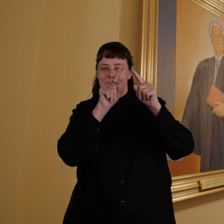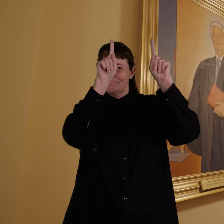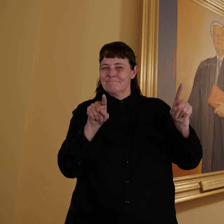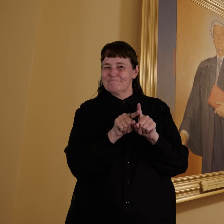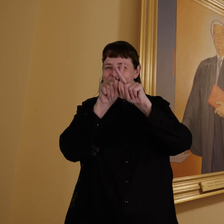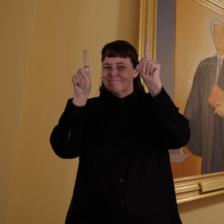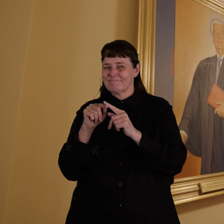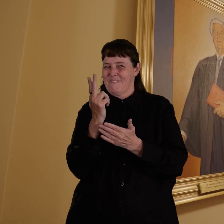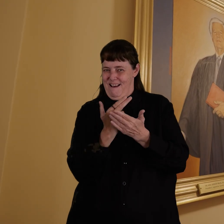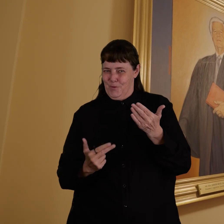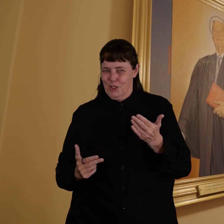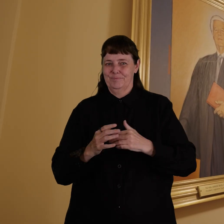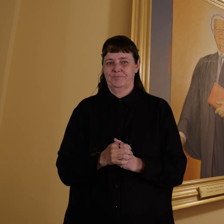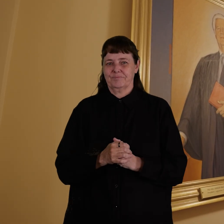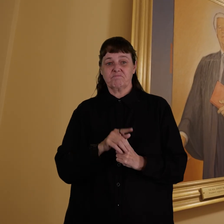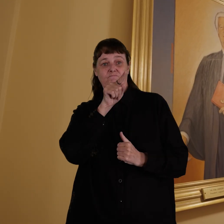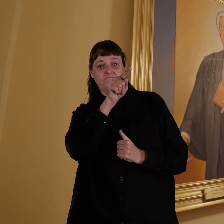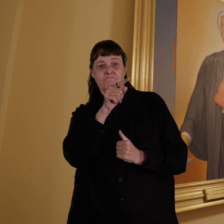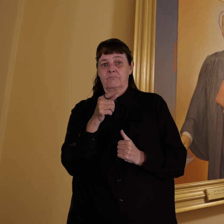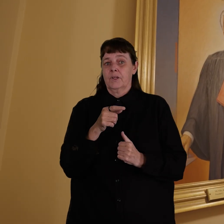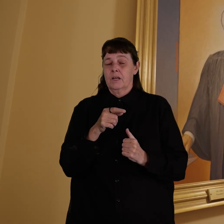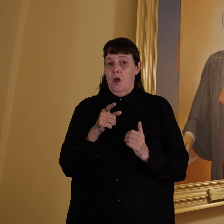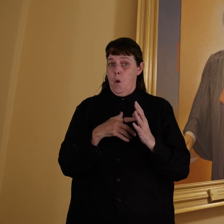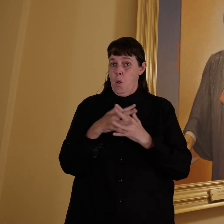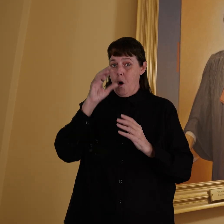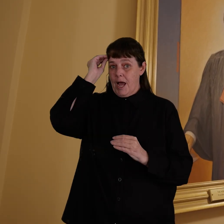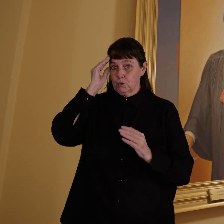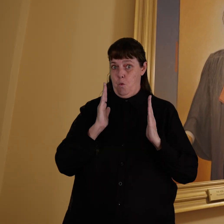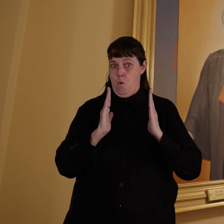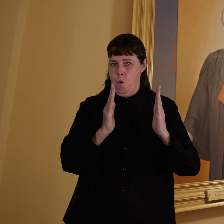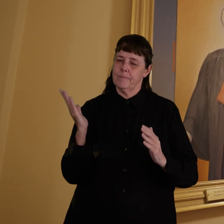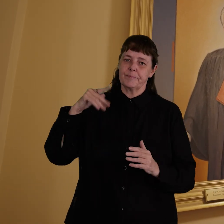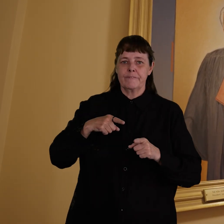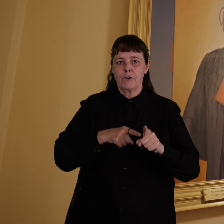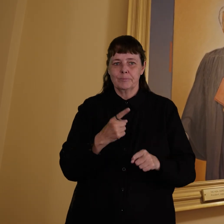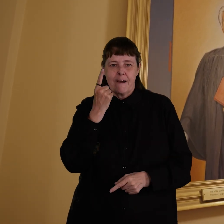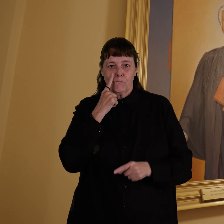Legislative Council features the portraits of the different presidents we've had of the Legislative